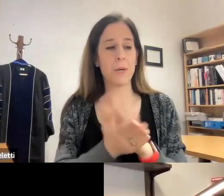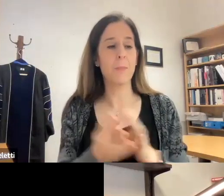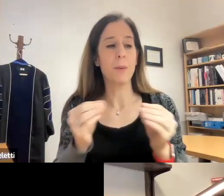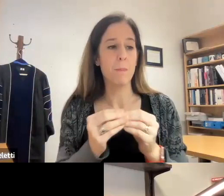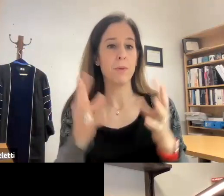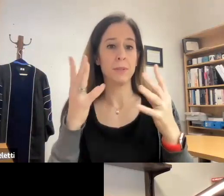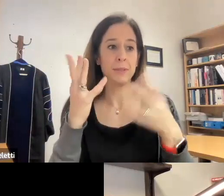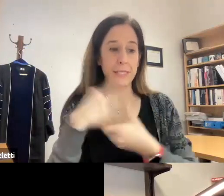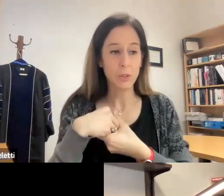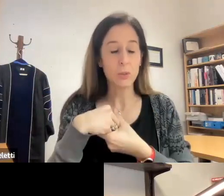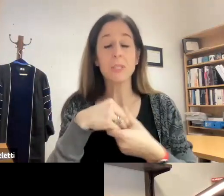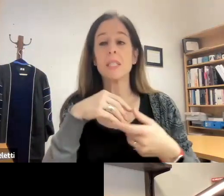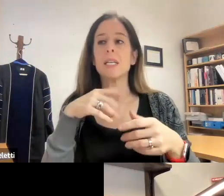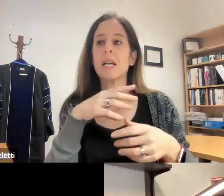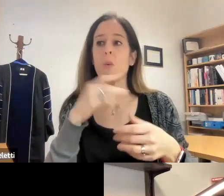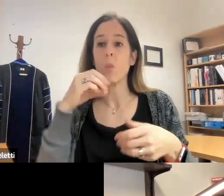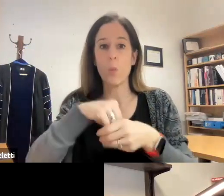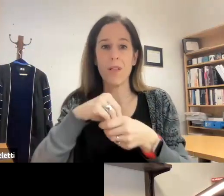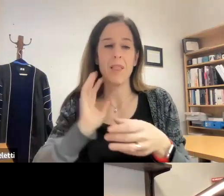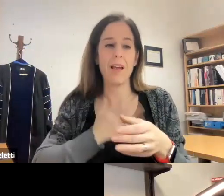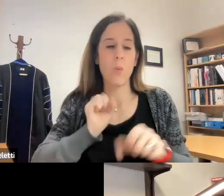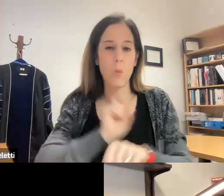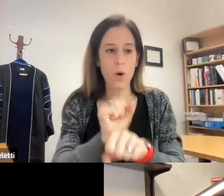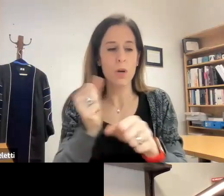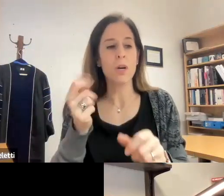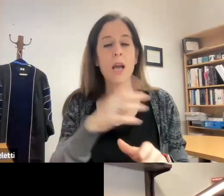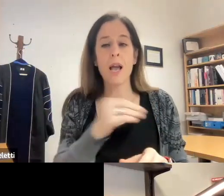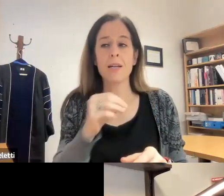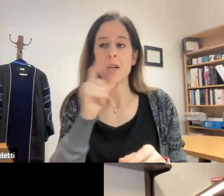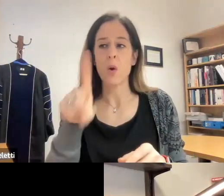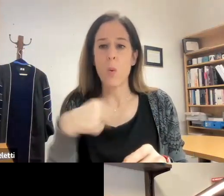continue thinking about how we can become more inclusive